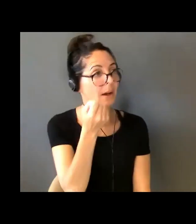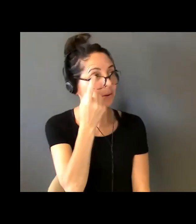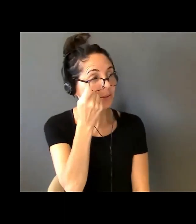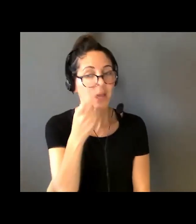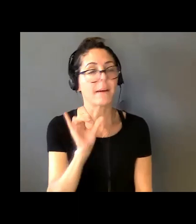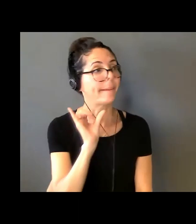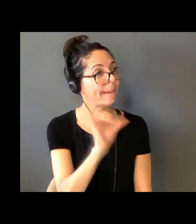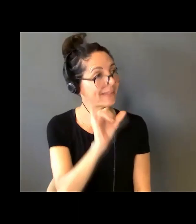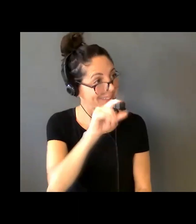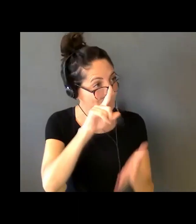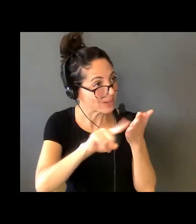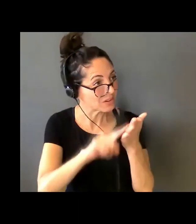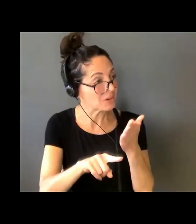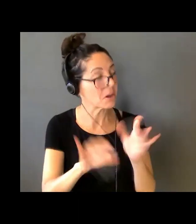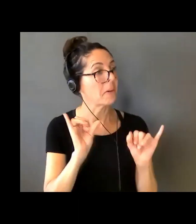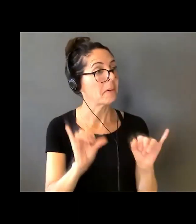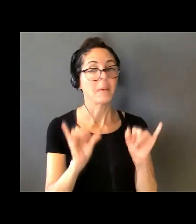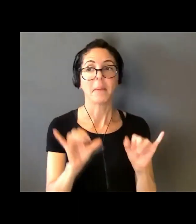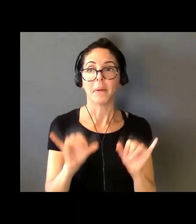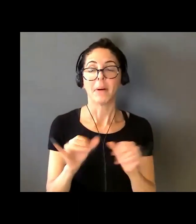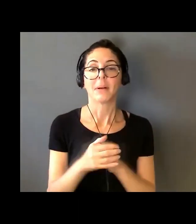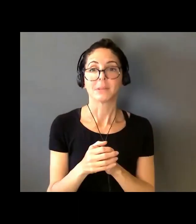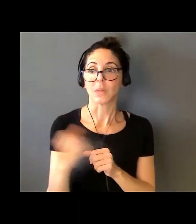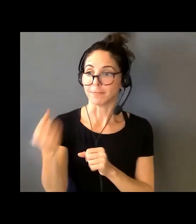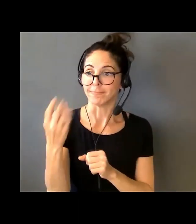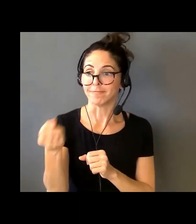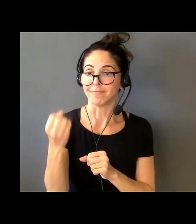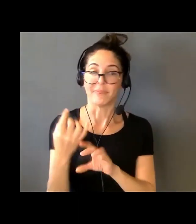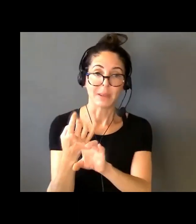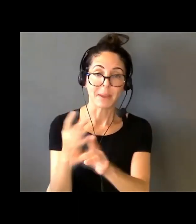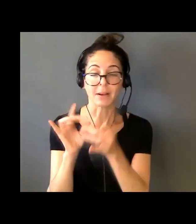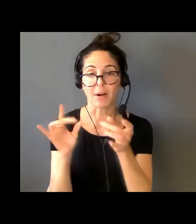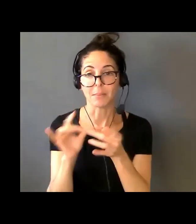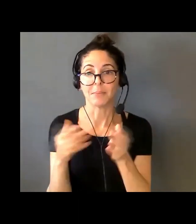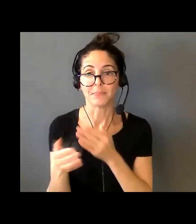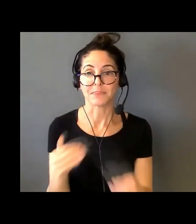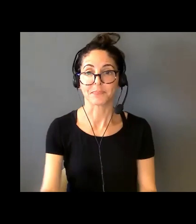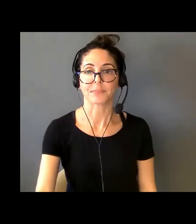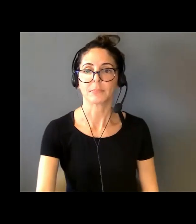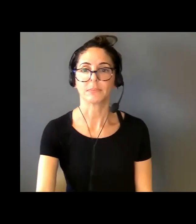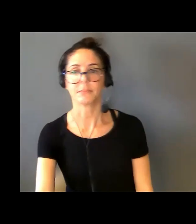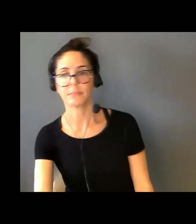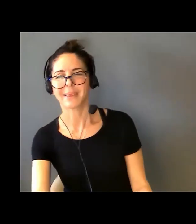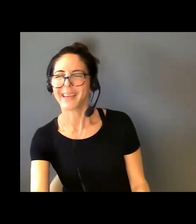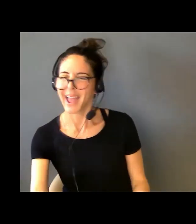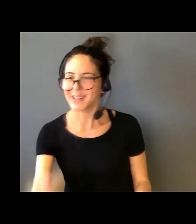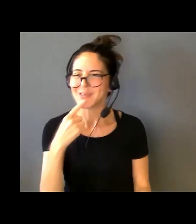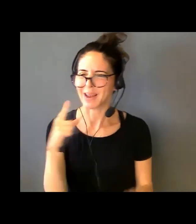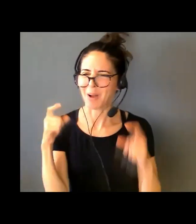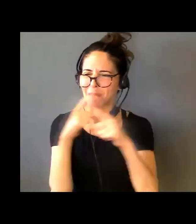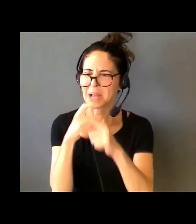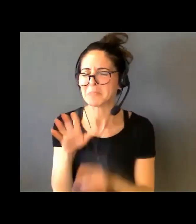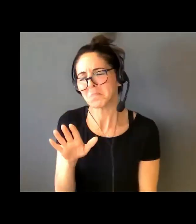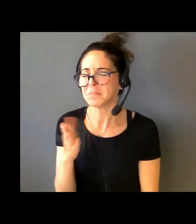They can bring a lot of input. And I'm not sure it's complex. It just takes time. I would not use